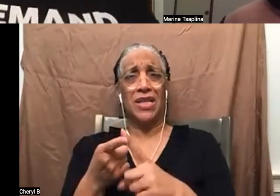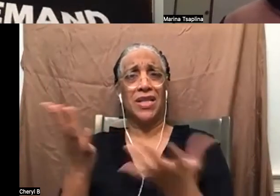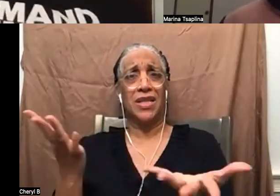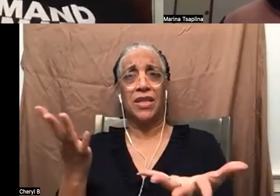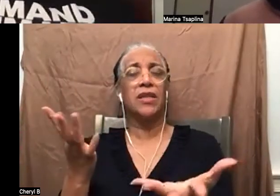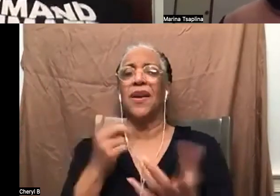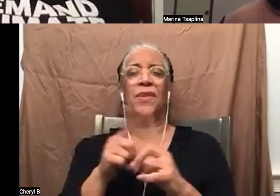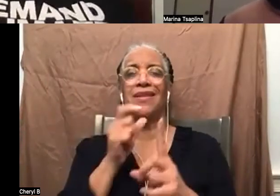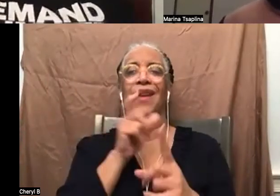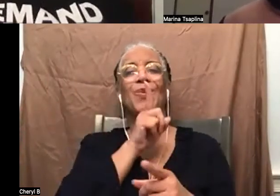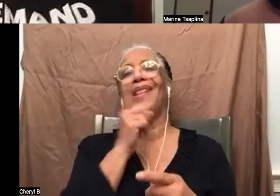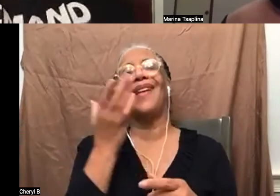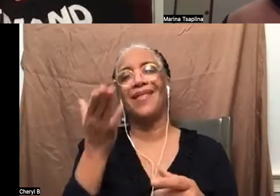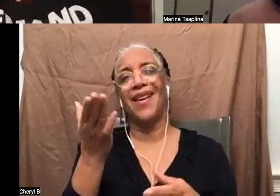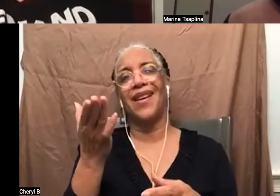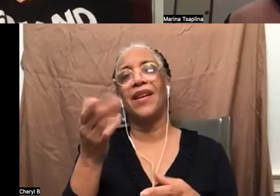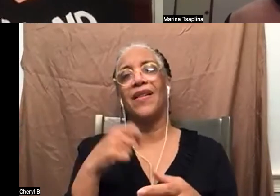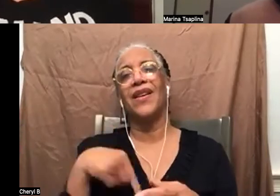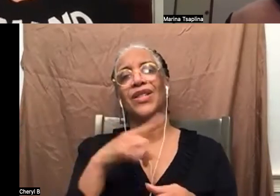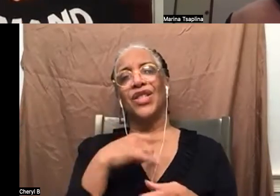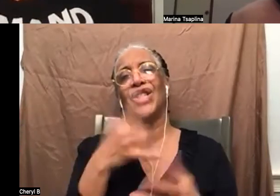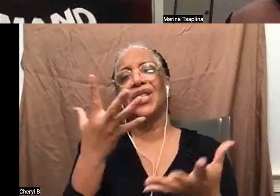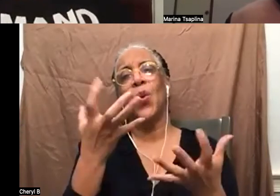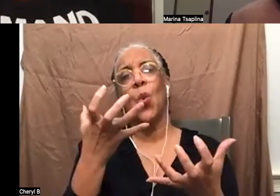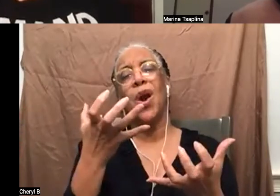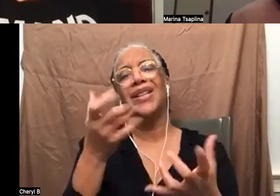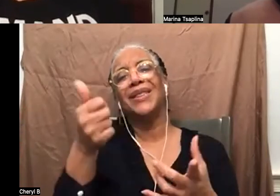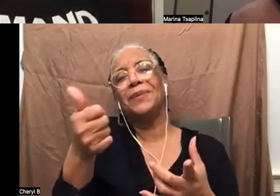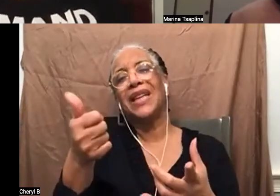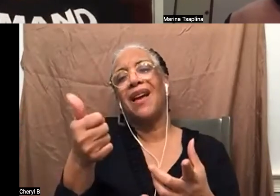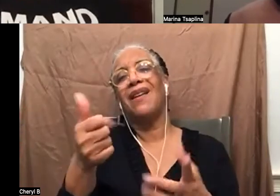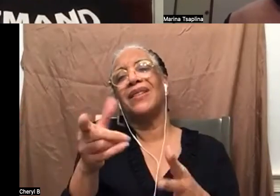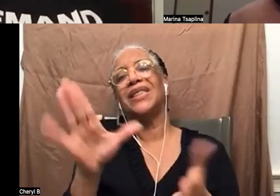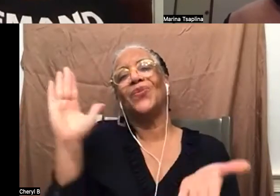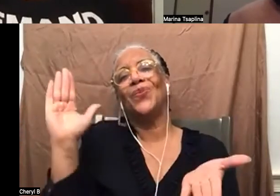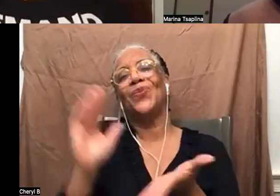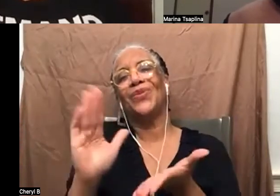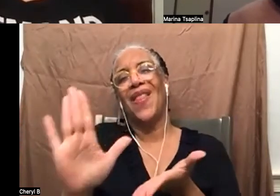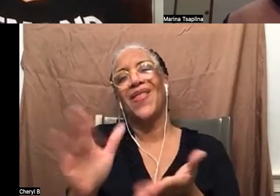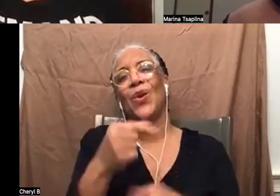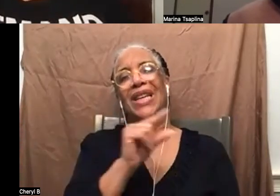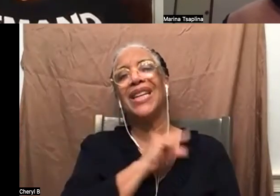you. They are there to mitigate their own guilt in whatever privileges that they have.